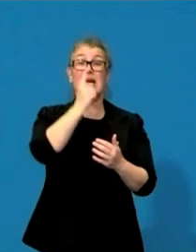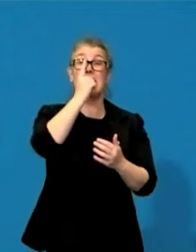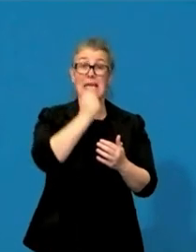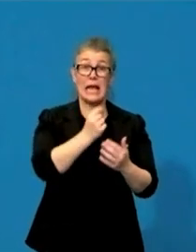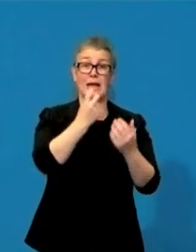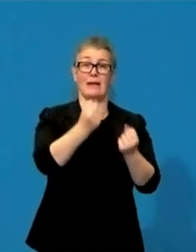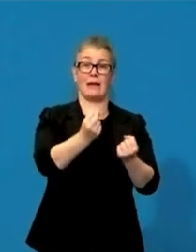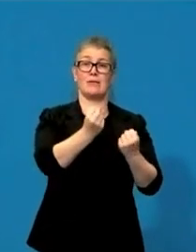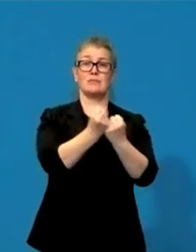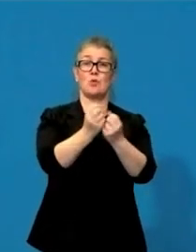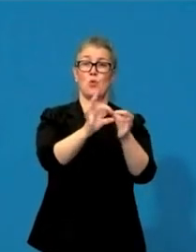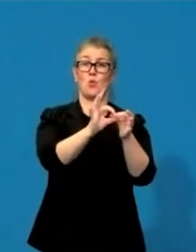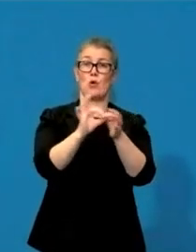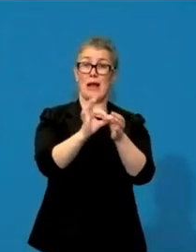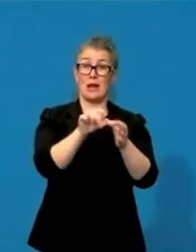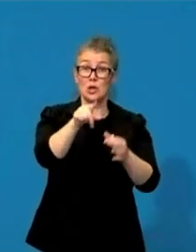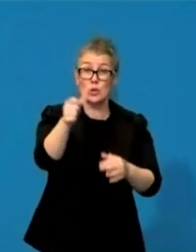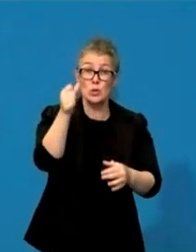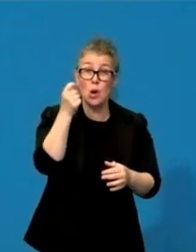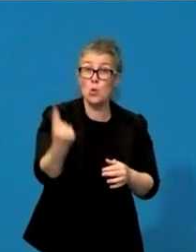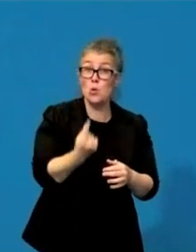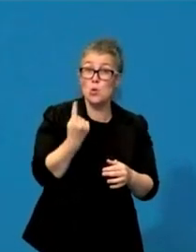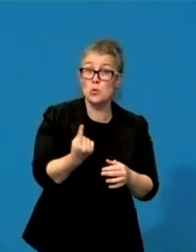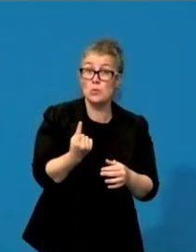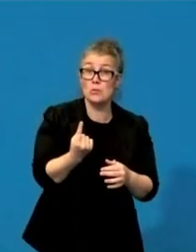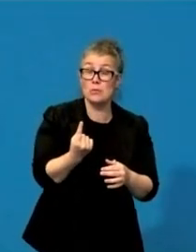Do you know who the support coordinator is? Yeah.